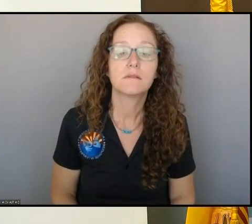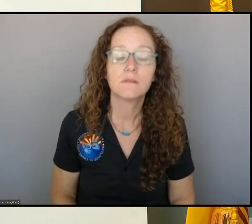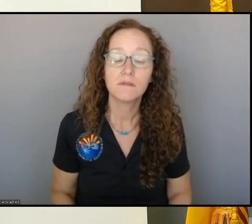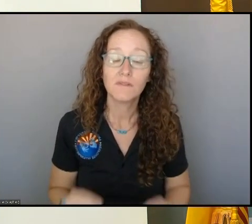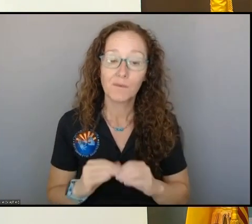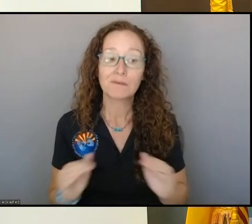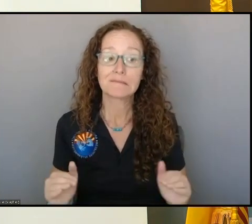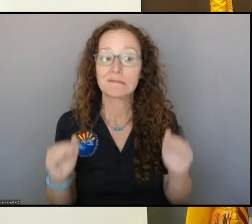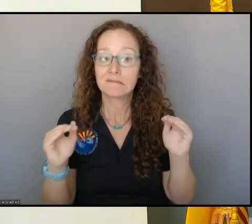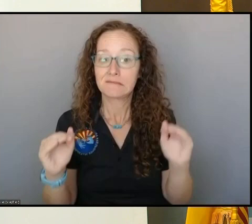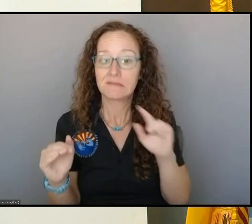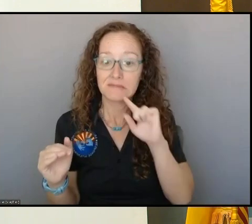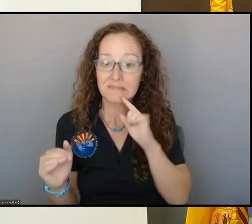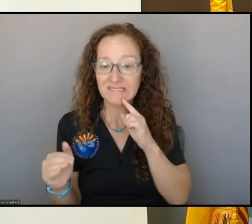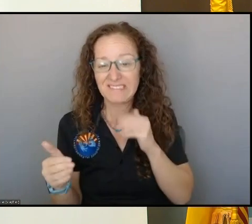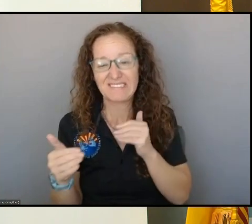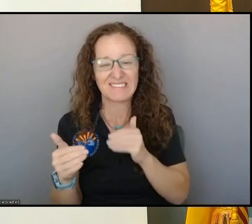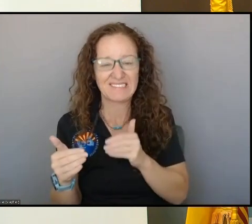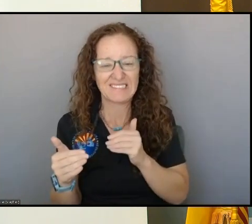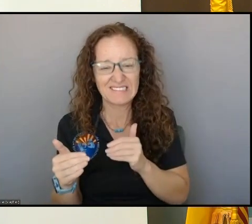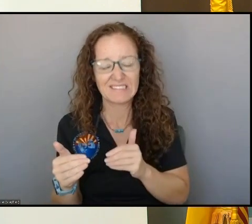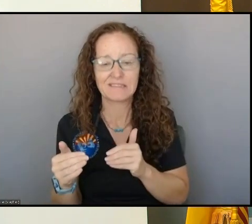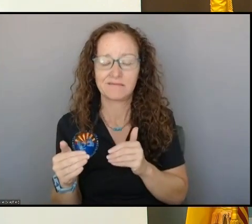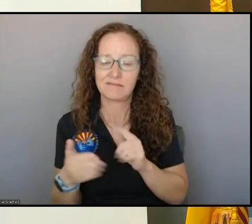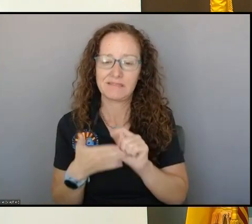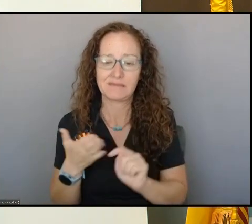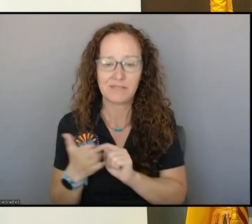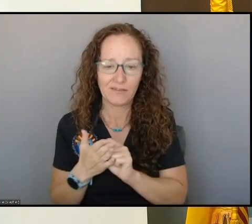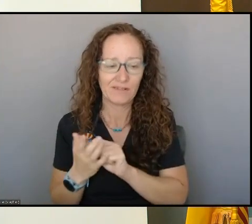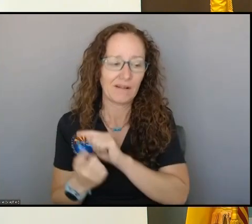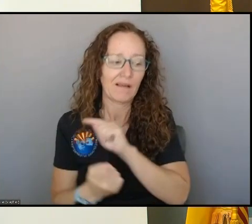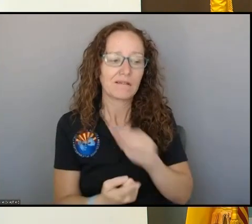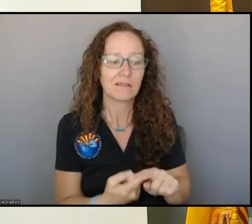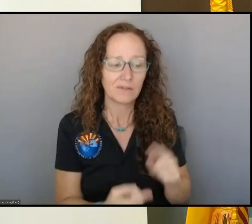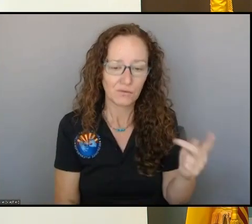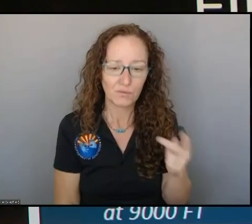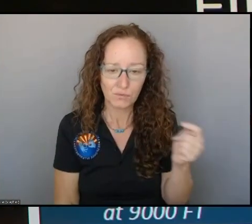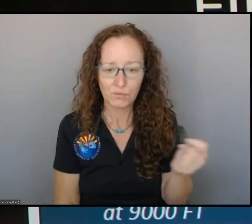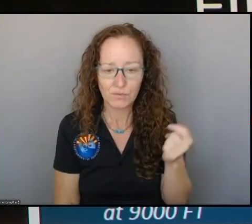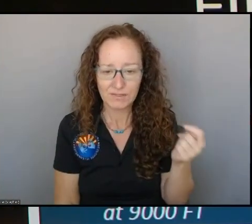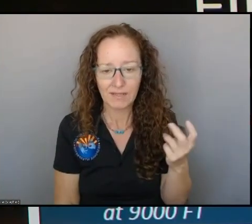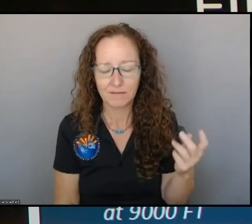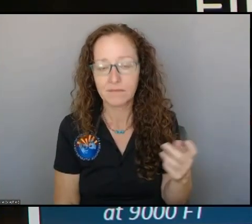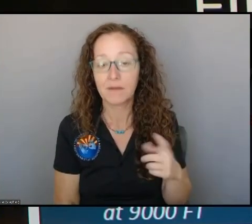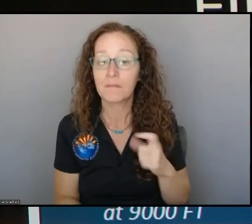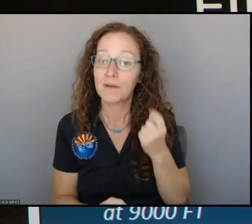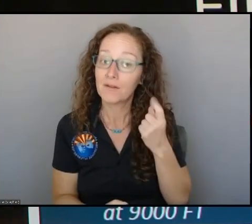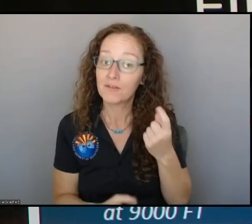going to have through Tuesday. But like we were showing on the last slide, Wednesday, Thursday, midweek and beyond, we start